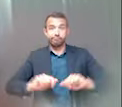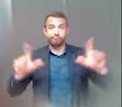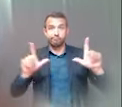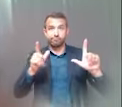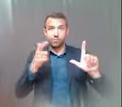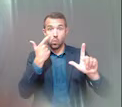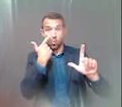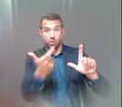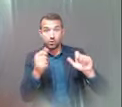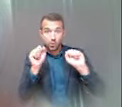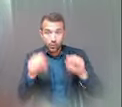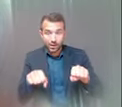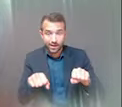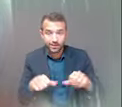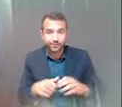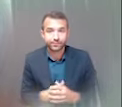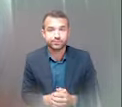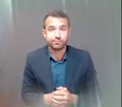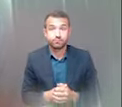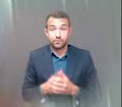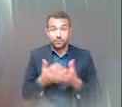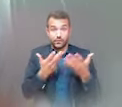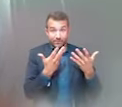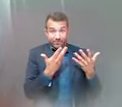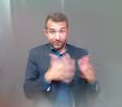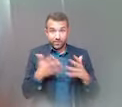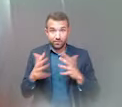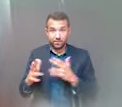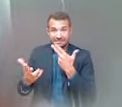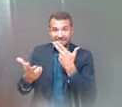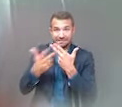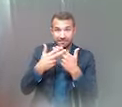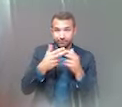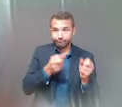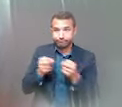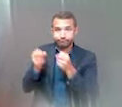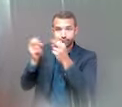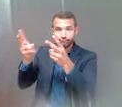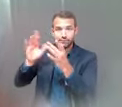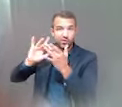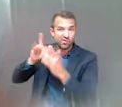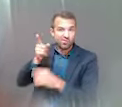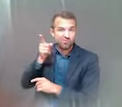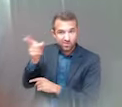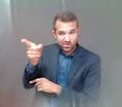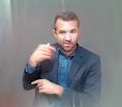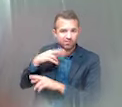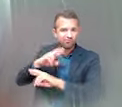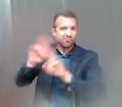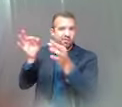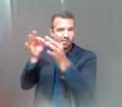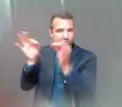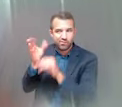If you are viewing this program after the live broadcast, please note that it will be made available on our website with closed captioning.